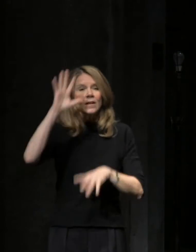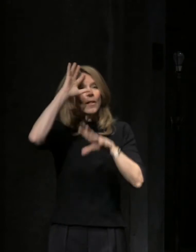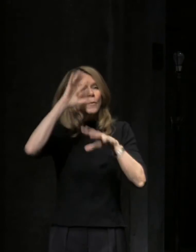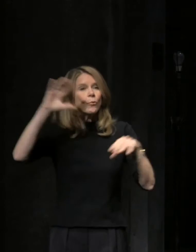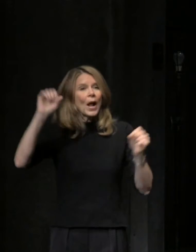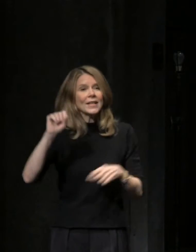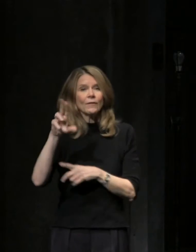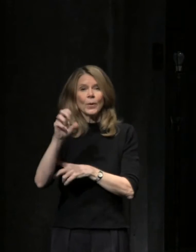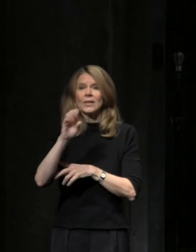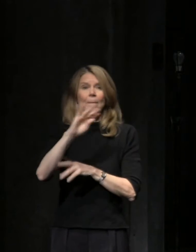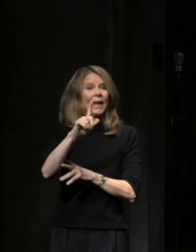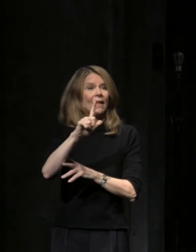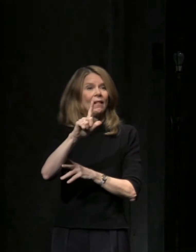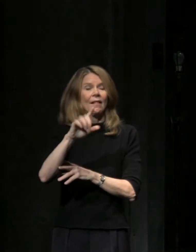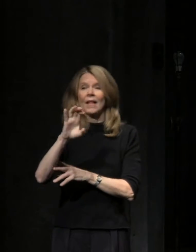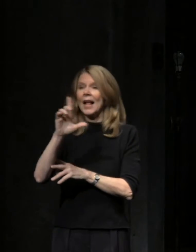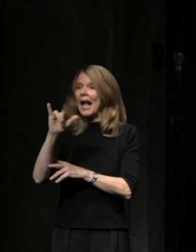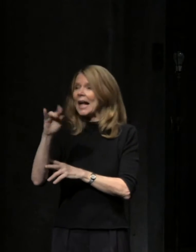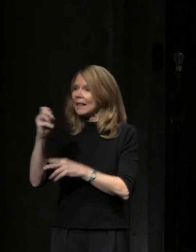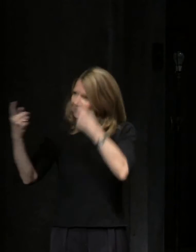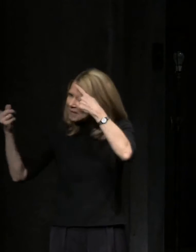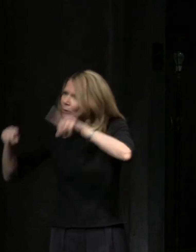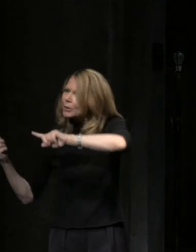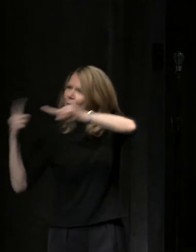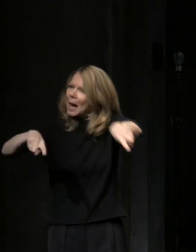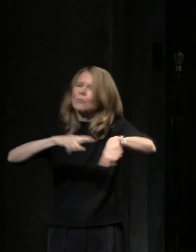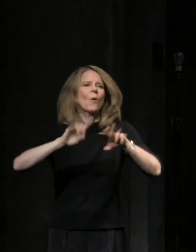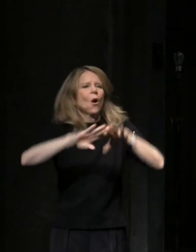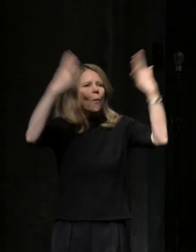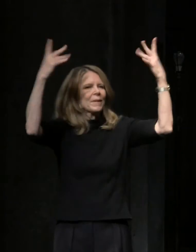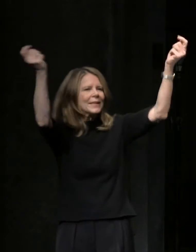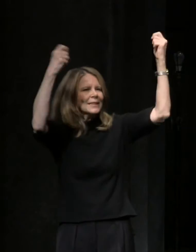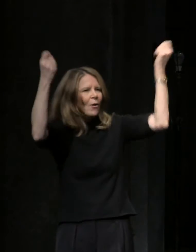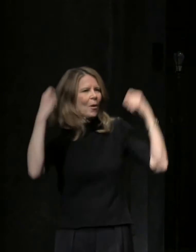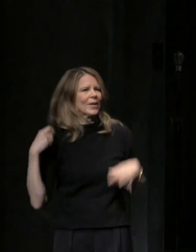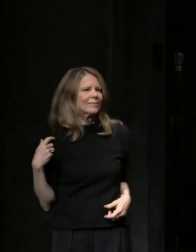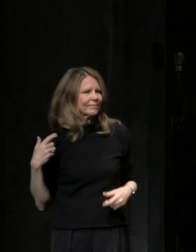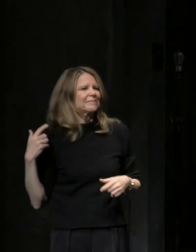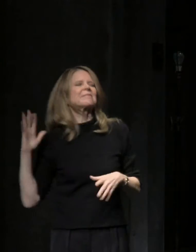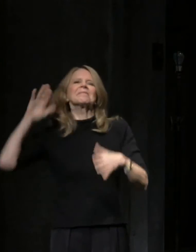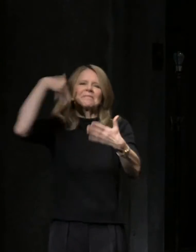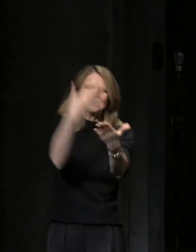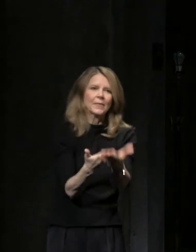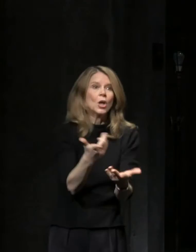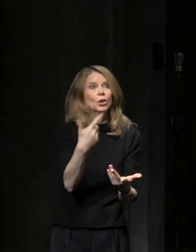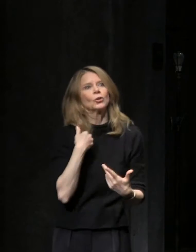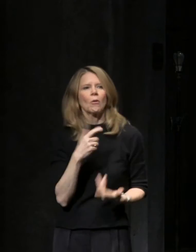Bill Clinton, agreed to come to those ceremonies. When he arrived, the security was quite poor